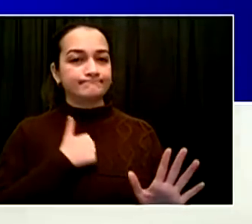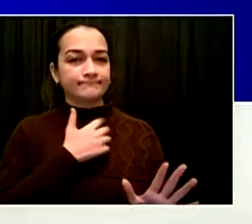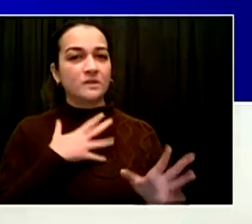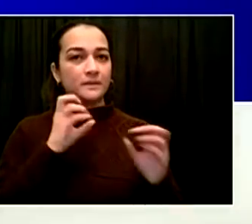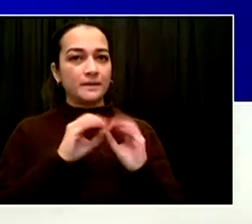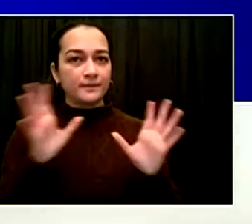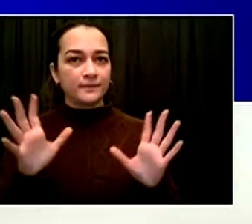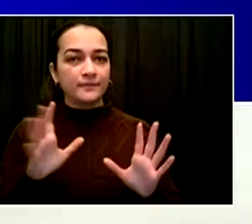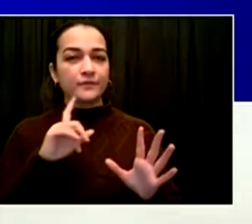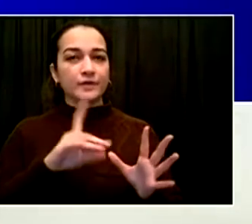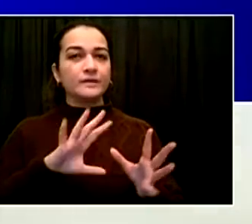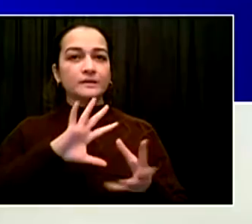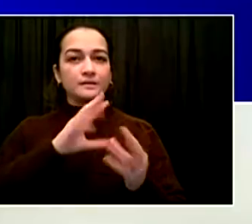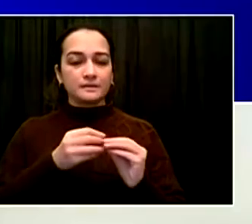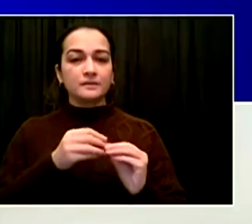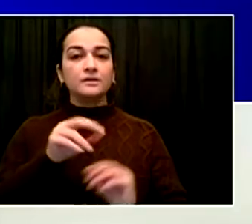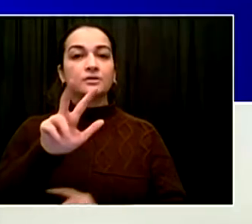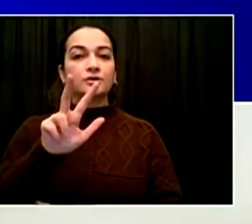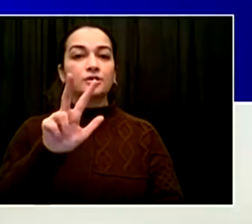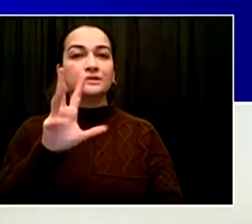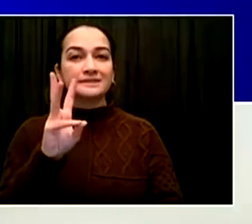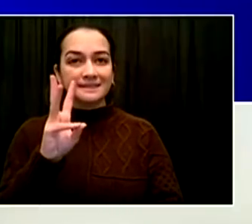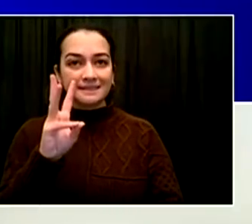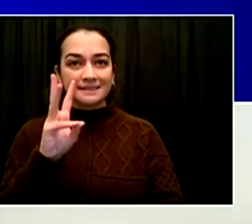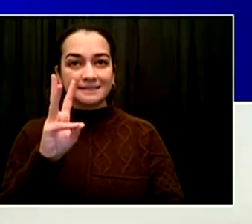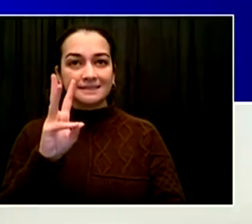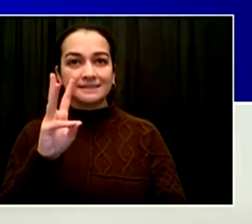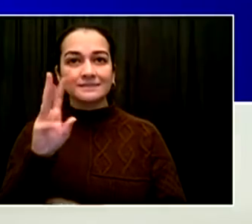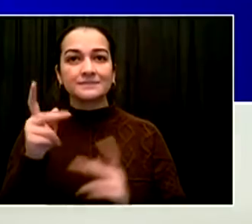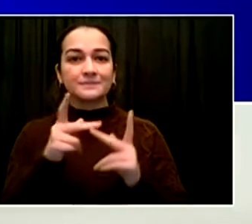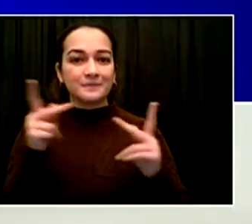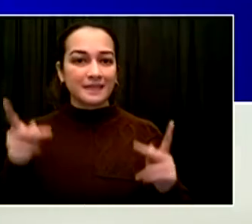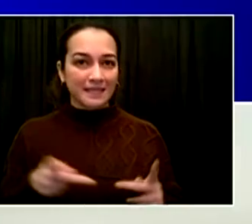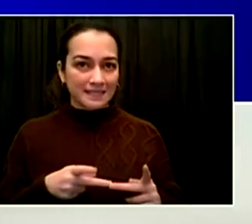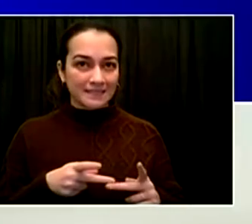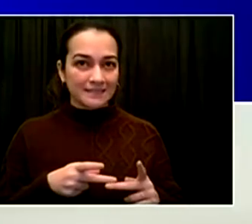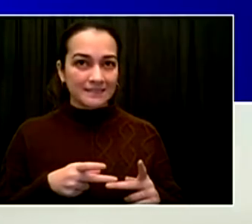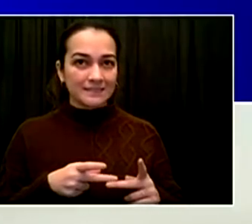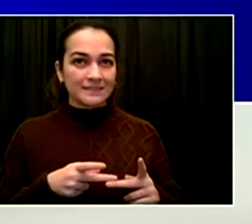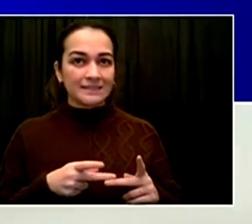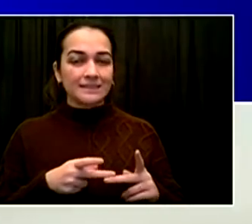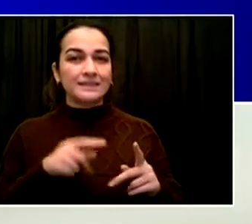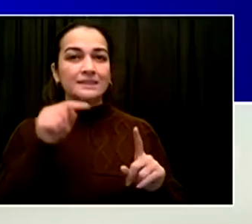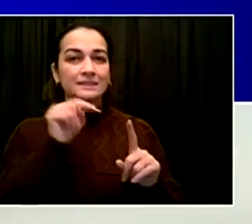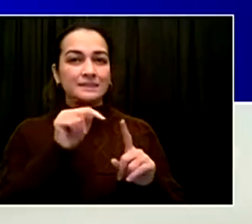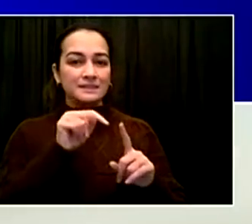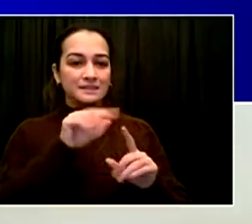HOSPITAL FACILITIES? THE ABOVE 30 INCLUDES HOSPITAL FACILITIES. WHEN WE ADD MORE, ELIZABETH